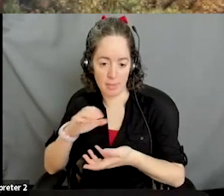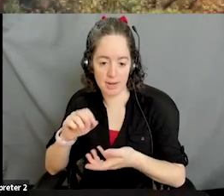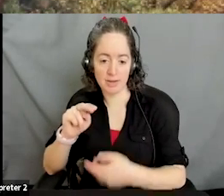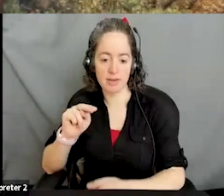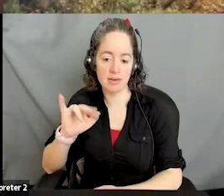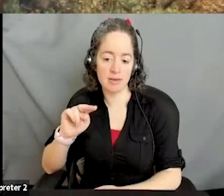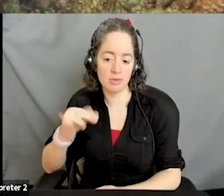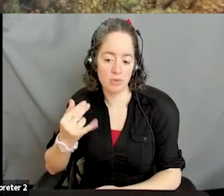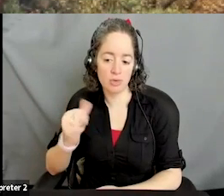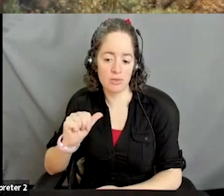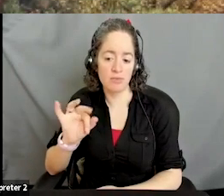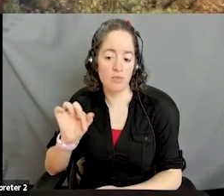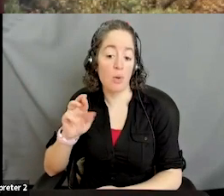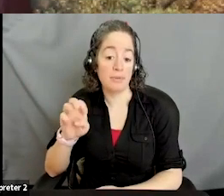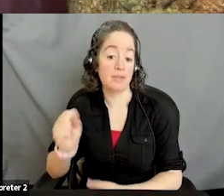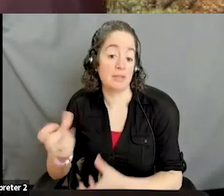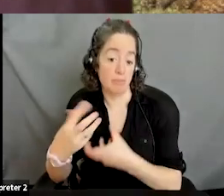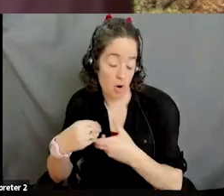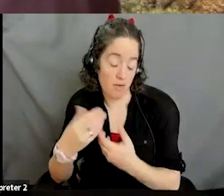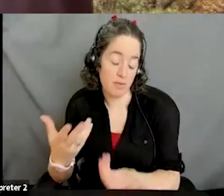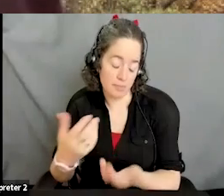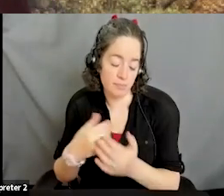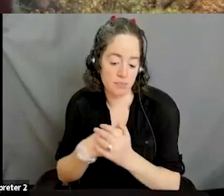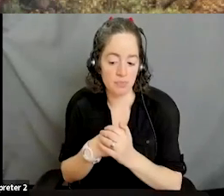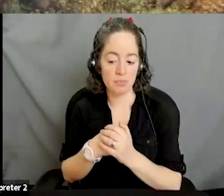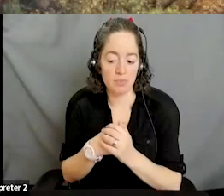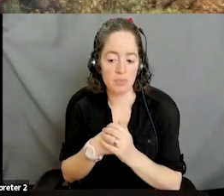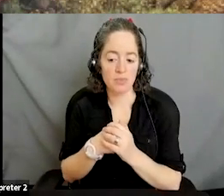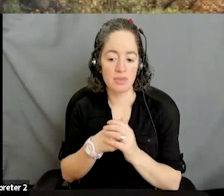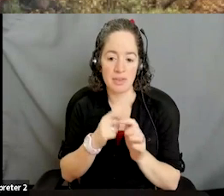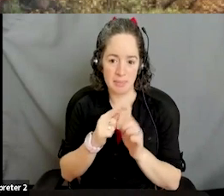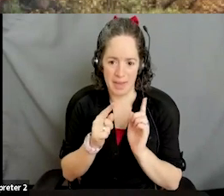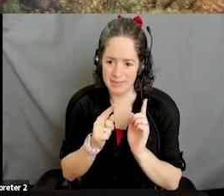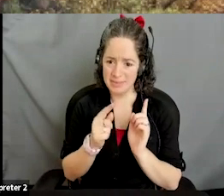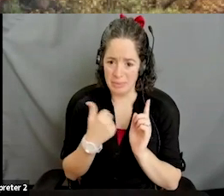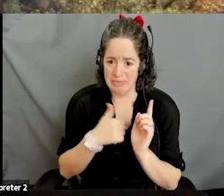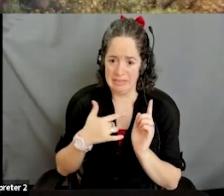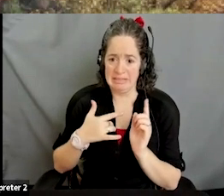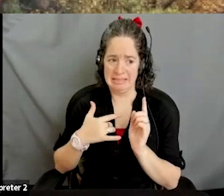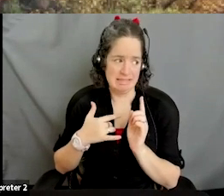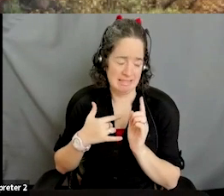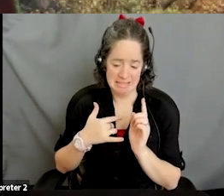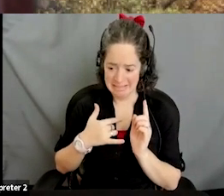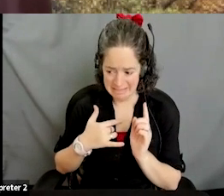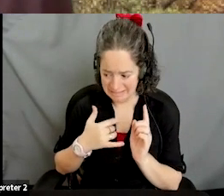Even for us, that was a little bit scary, like, all right, we're going to have to budget for this.